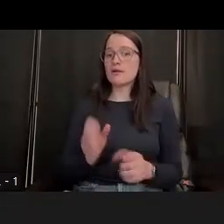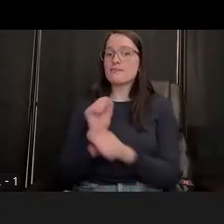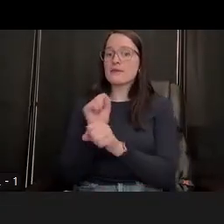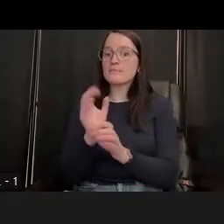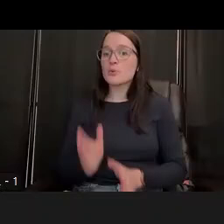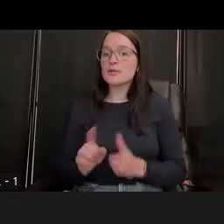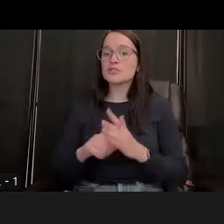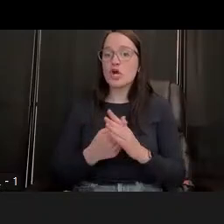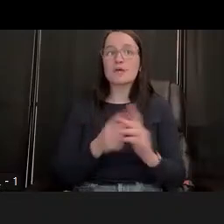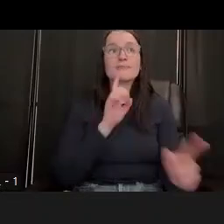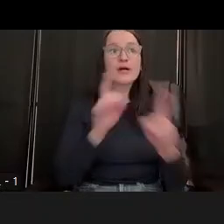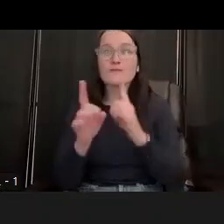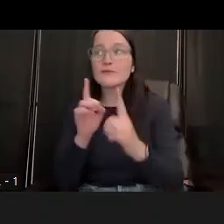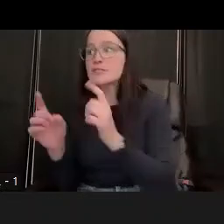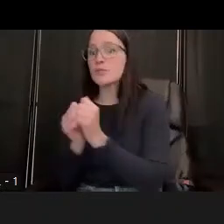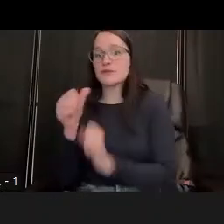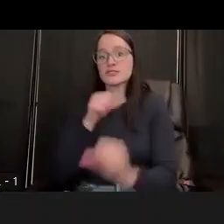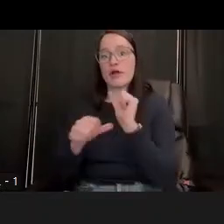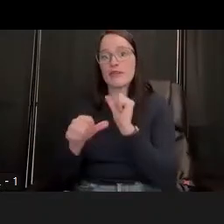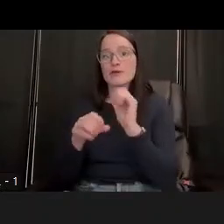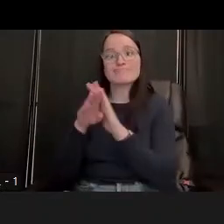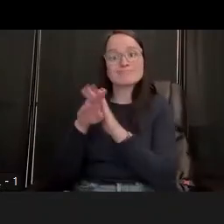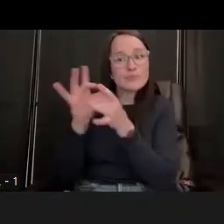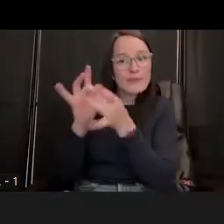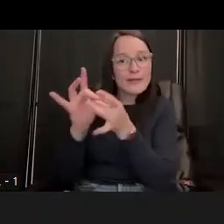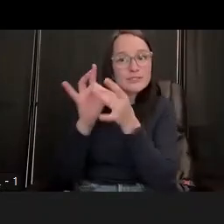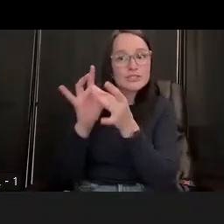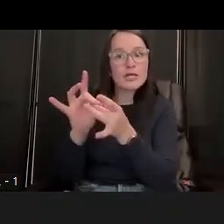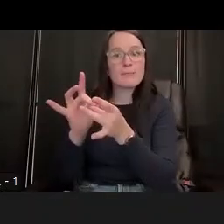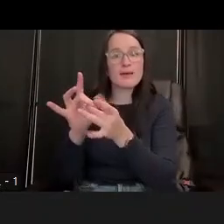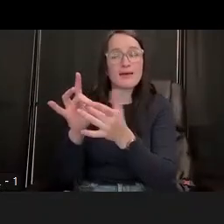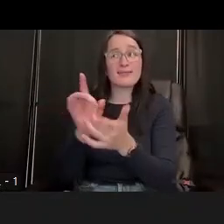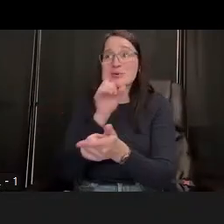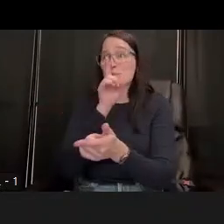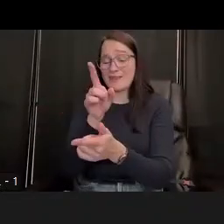they're part of something bigger and this invariably impacts the business and this is where